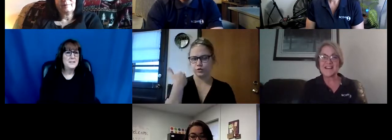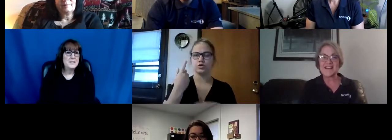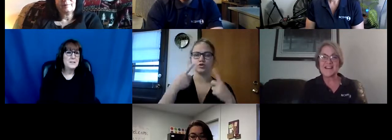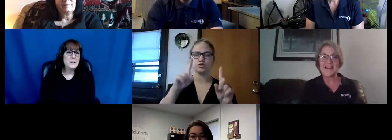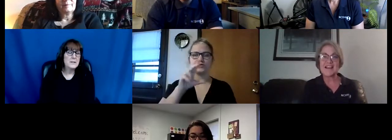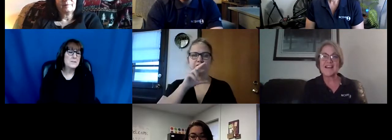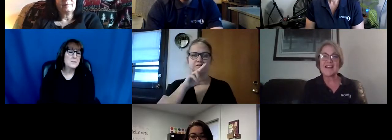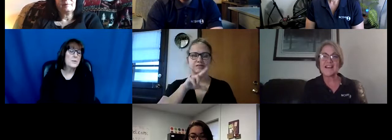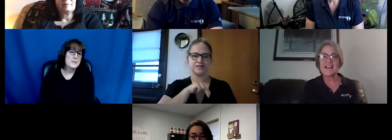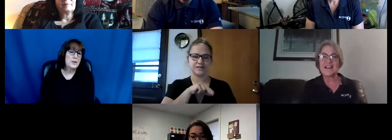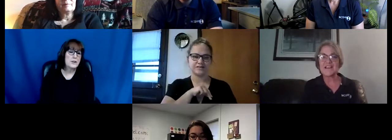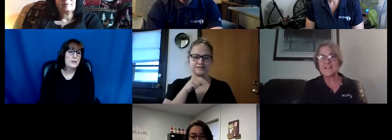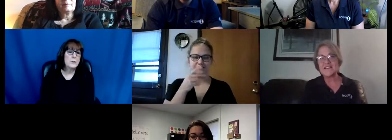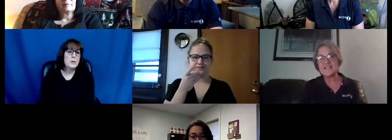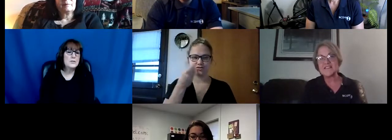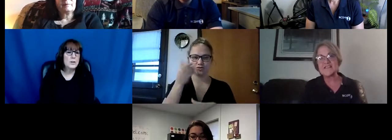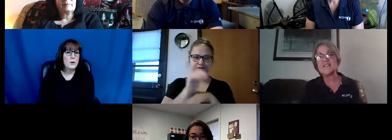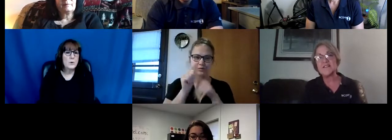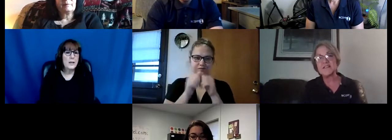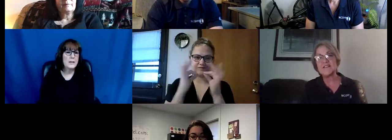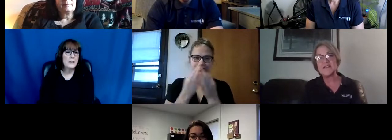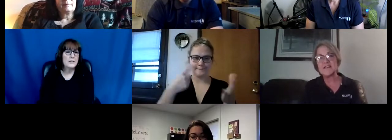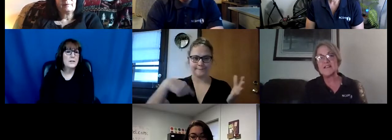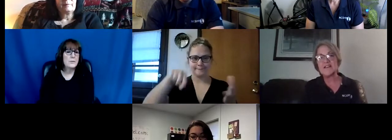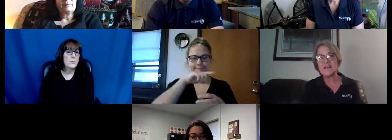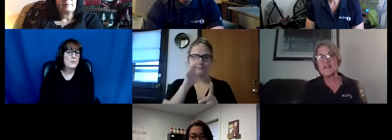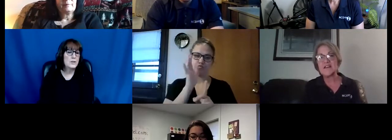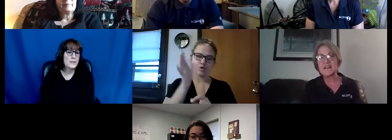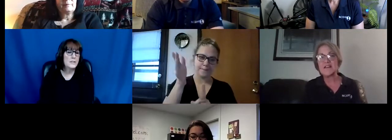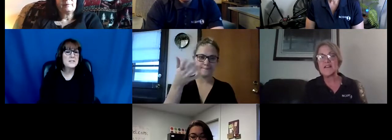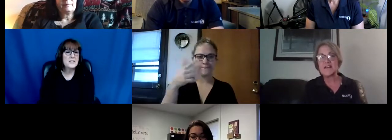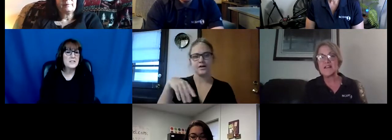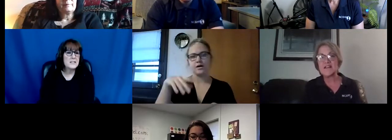Typically this well this started a few years ago and during thanksgiving dinner